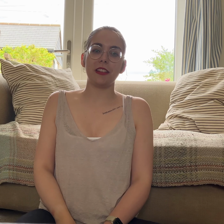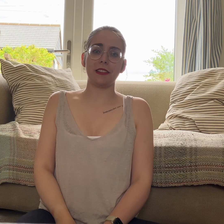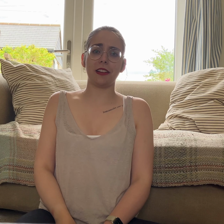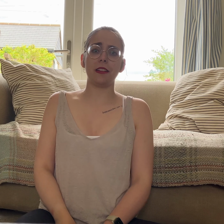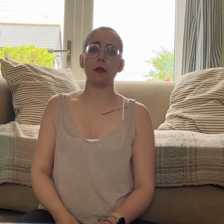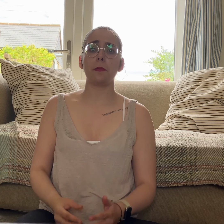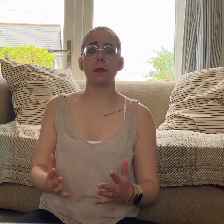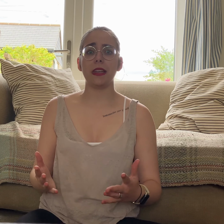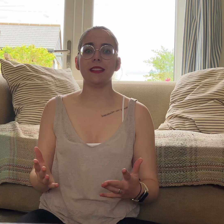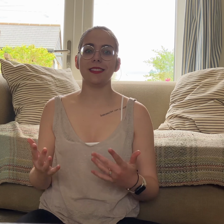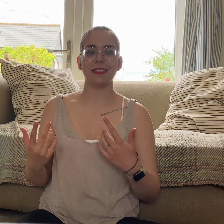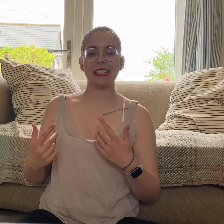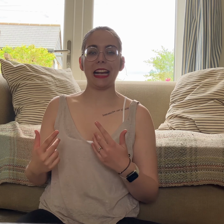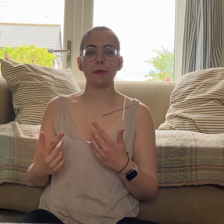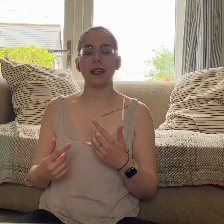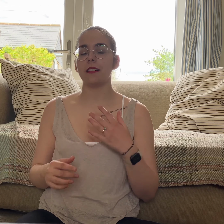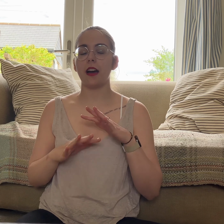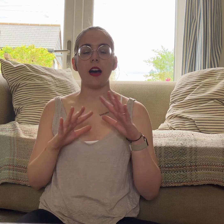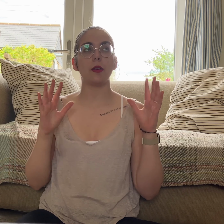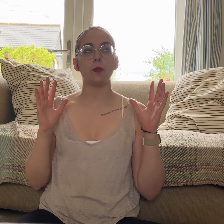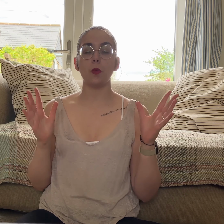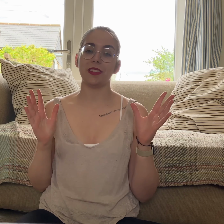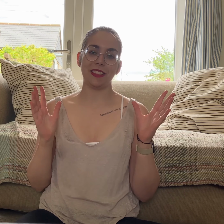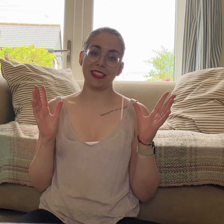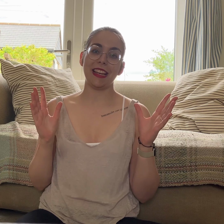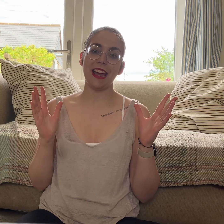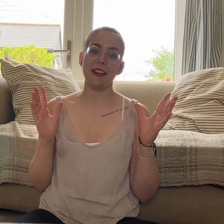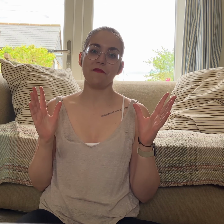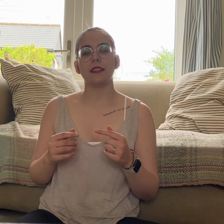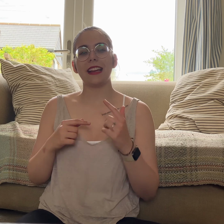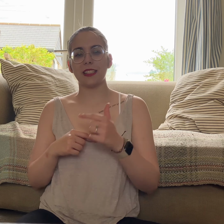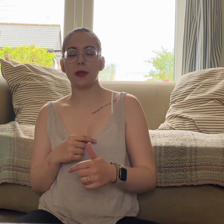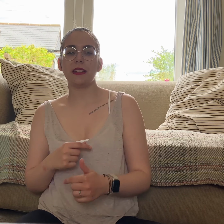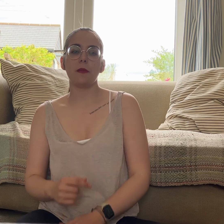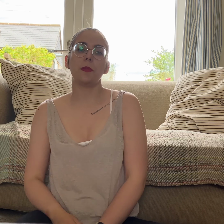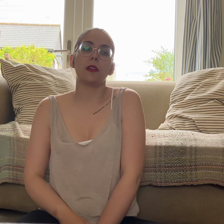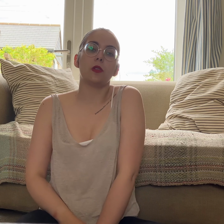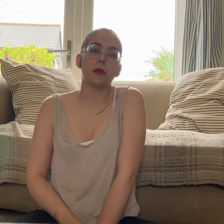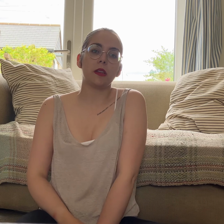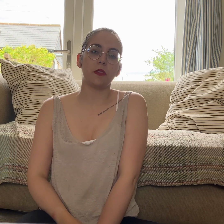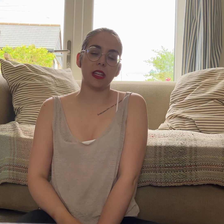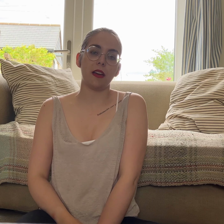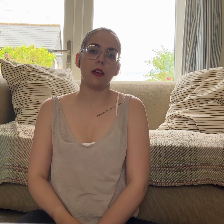the SignAlong, please, tag me, I want to see it! <3 Next week, there will be a talking video